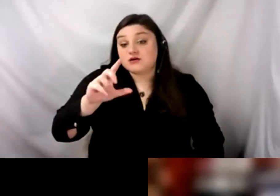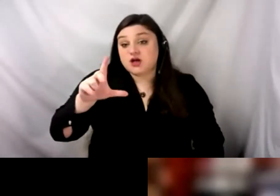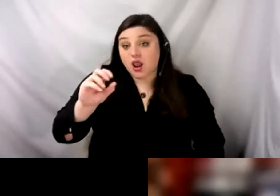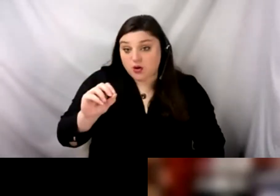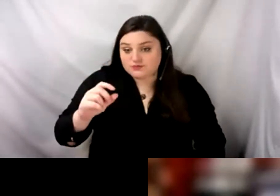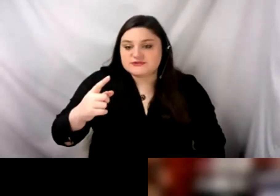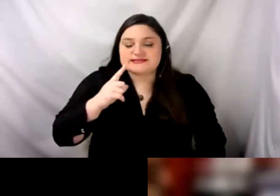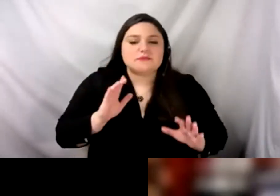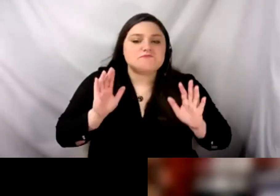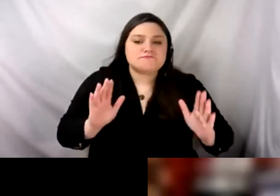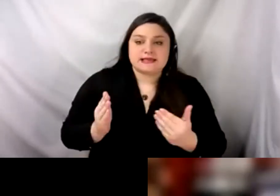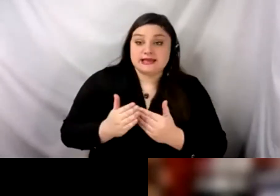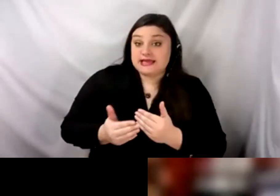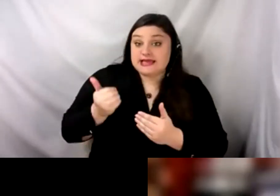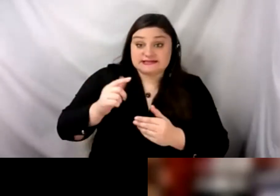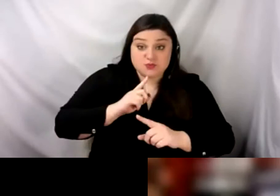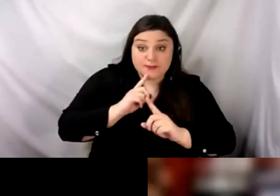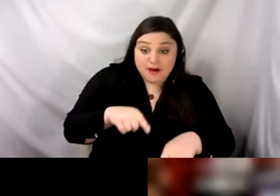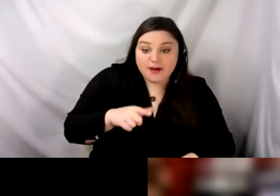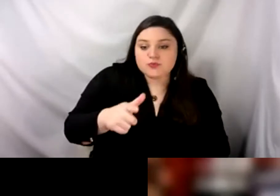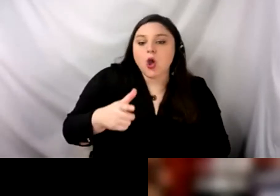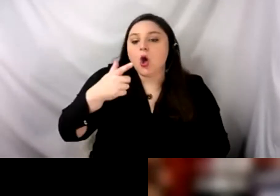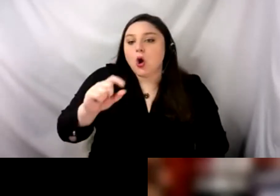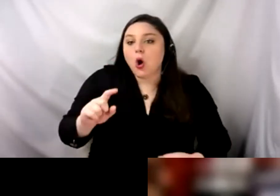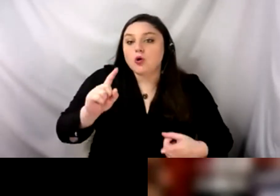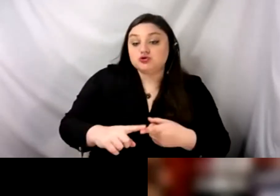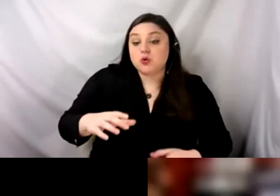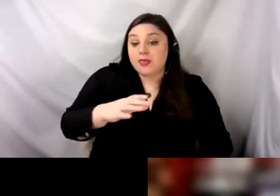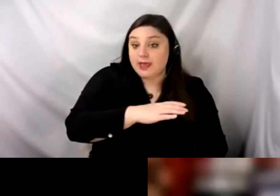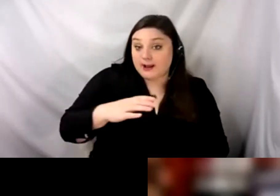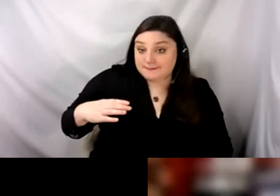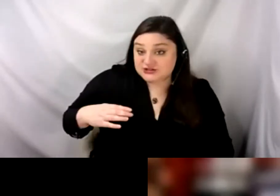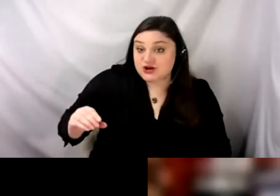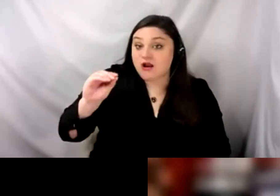City agency. There